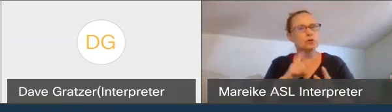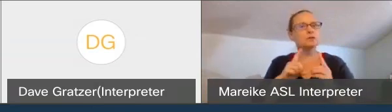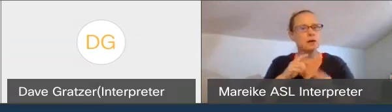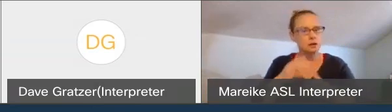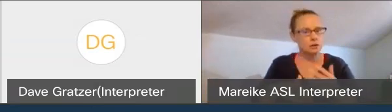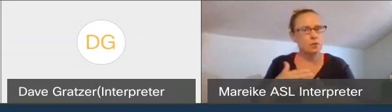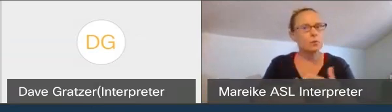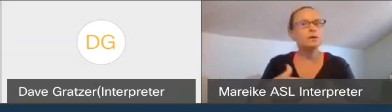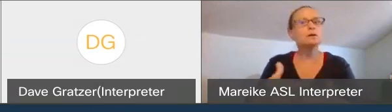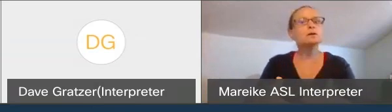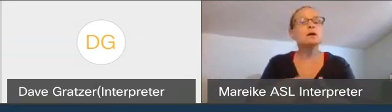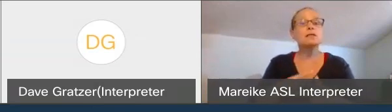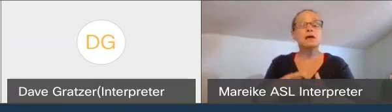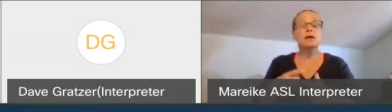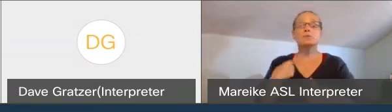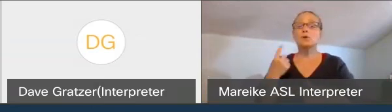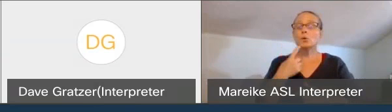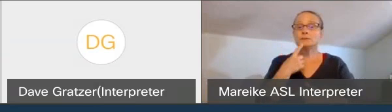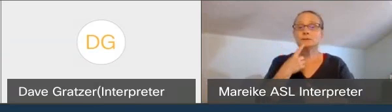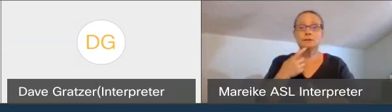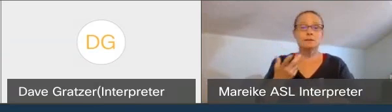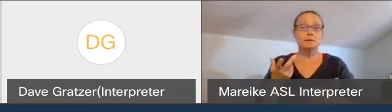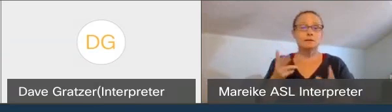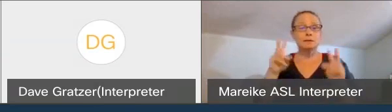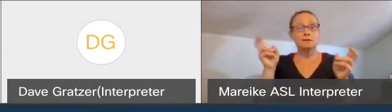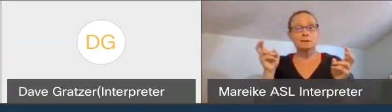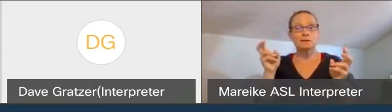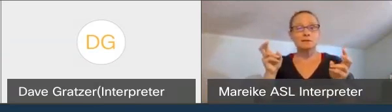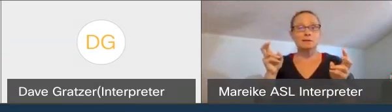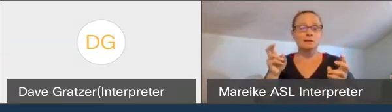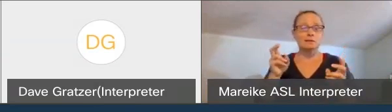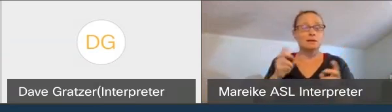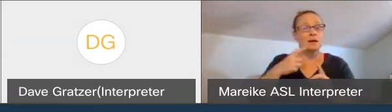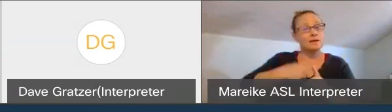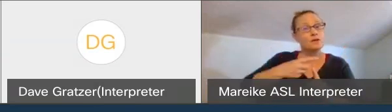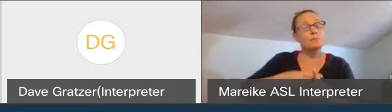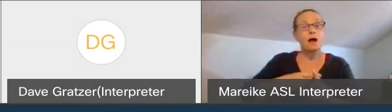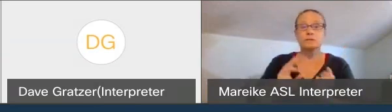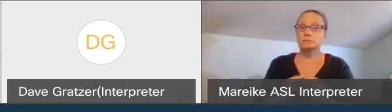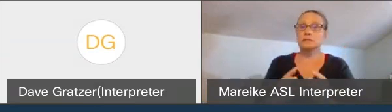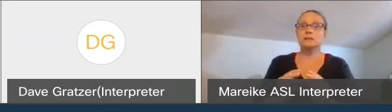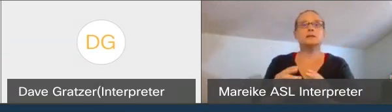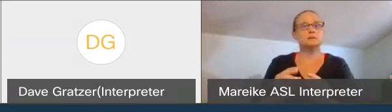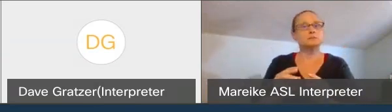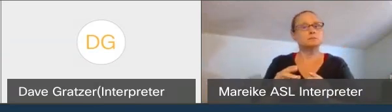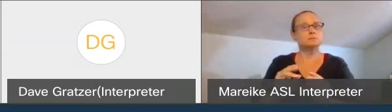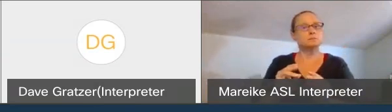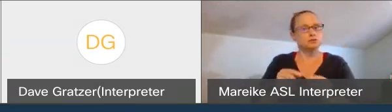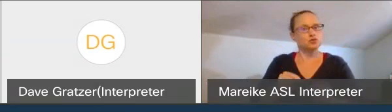And then, I say--we always say, "Meet every month as you're starting the program out." And every--anybody that has an issue,